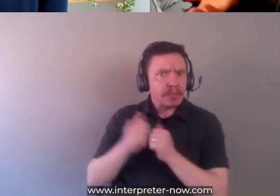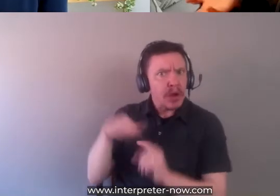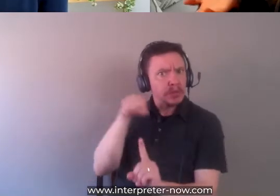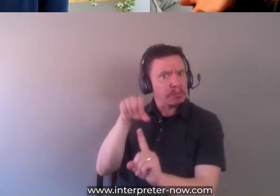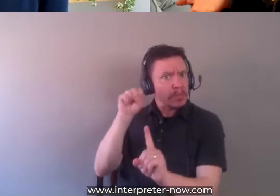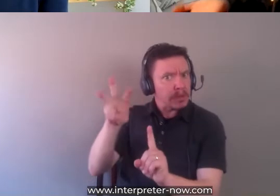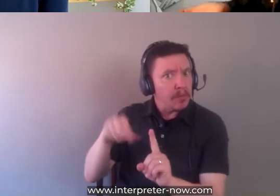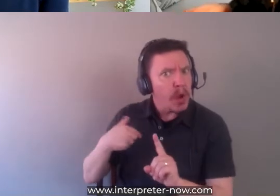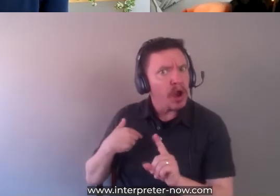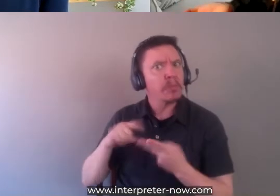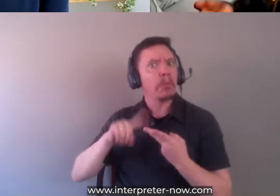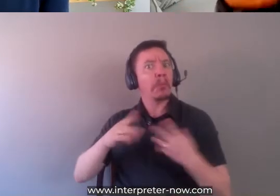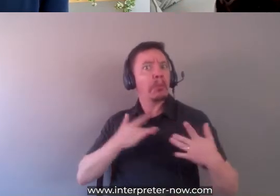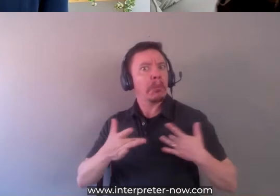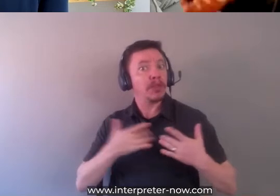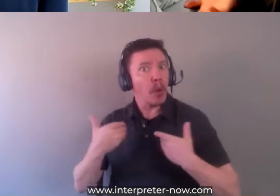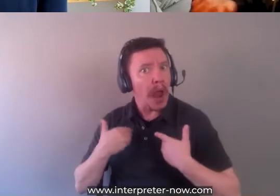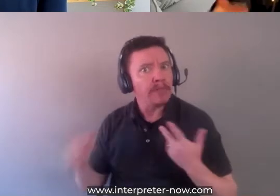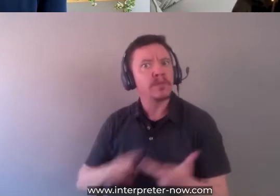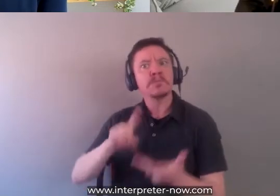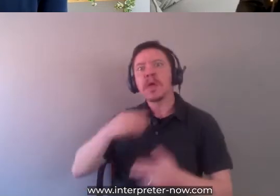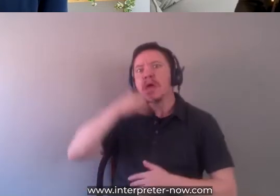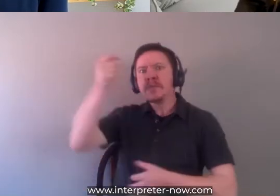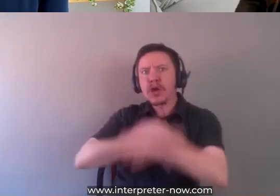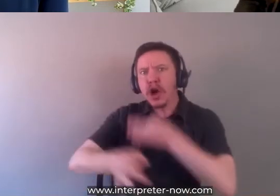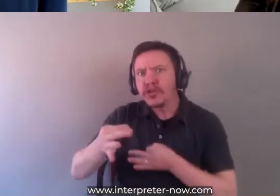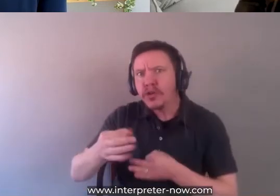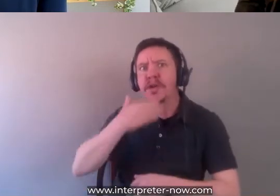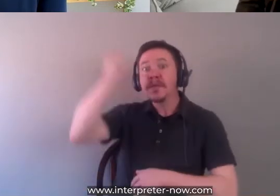are better alternatives to it, whether other programmes to use or not using software at